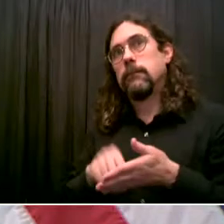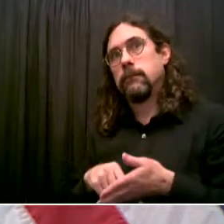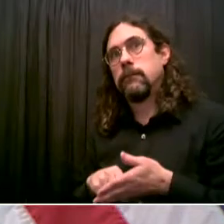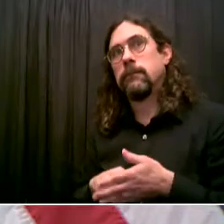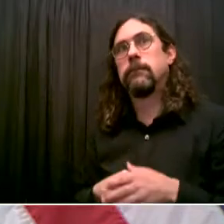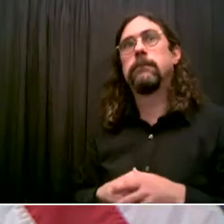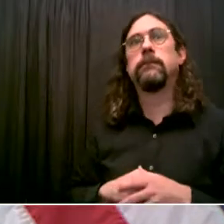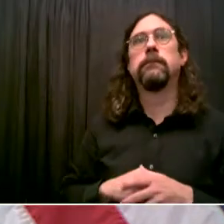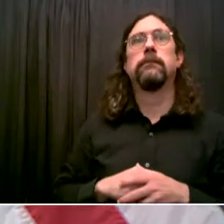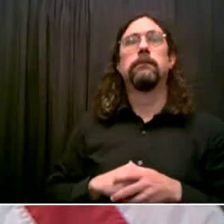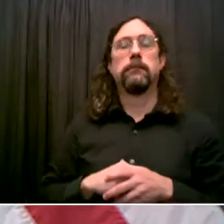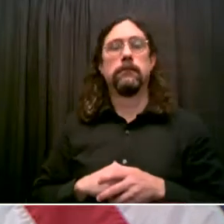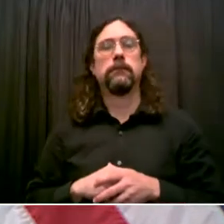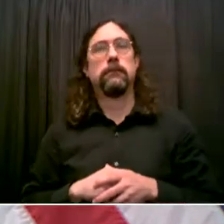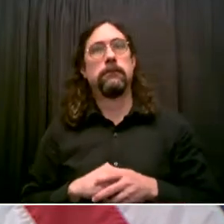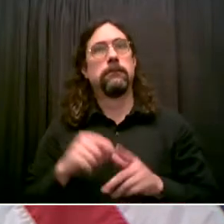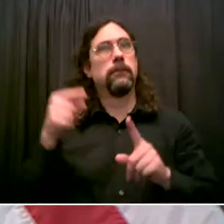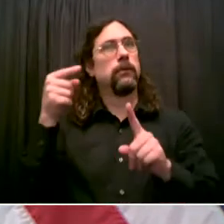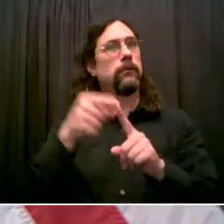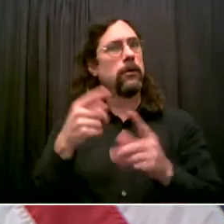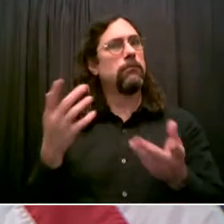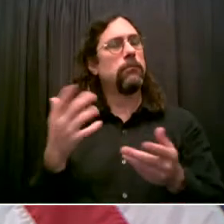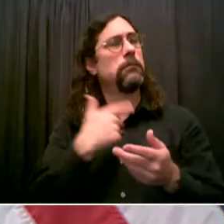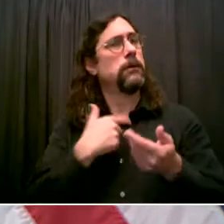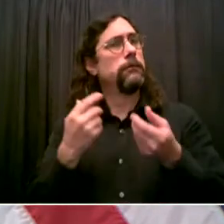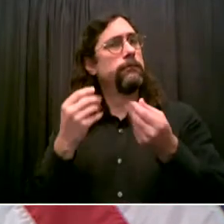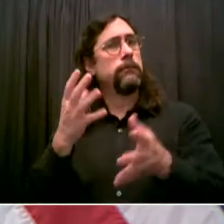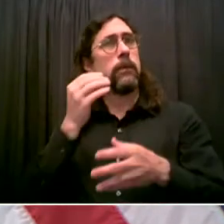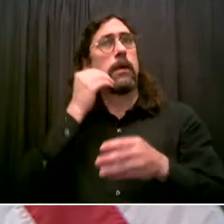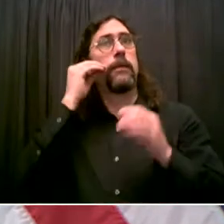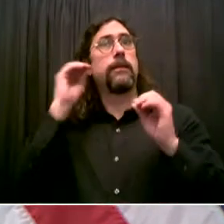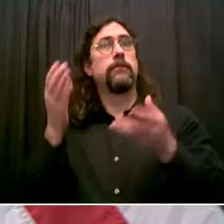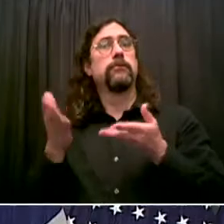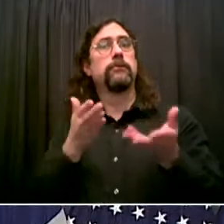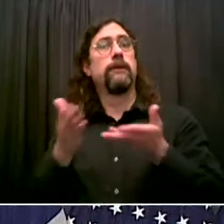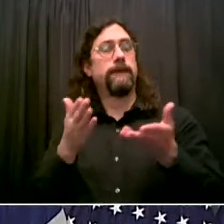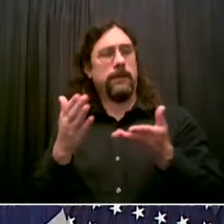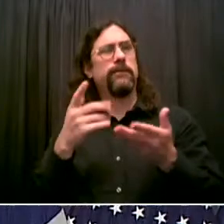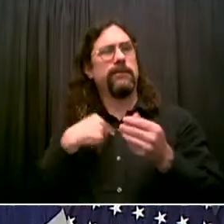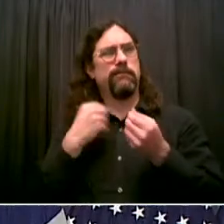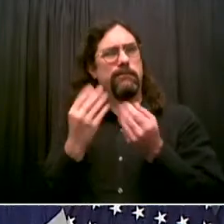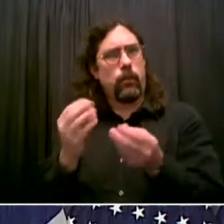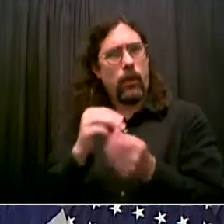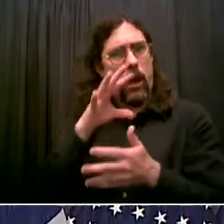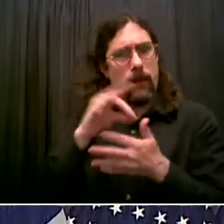BEEN SEEING EVERY DAY. EVERY DAY NEW YORK IS OFFERING